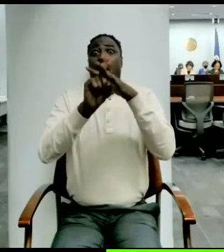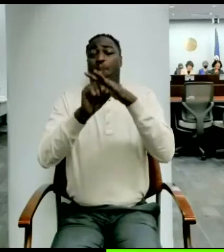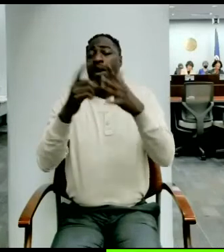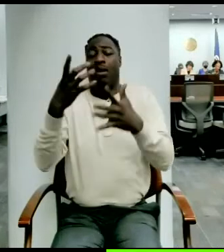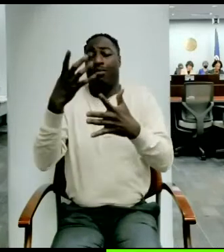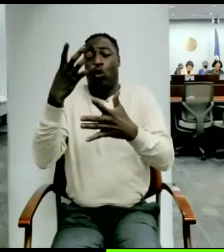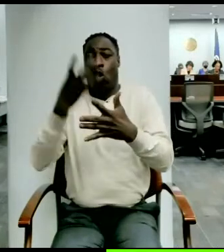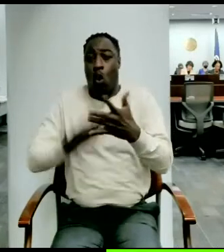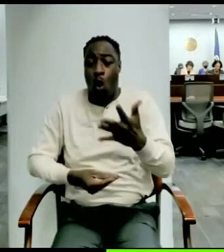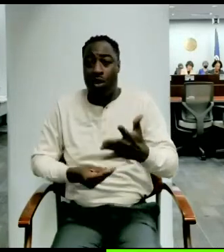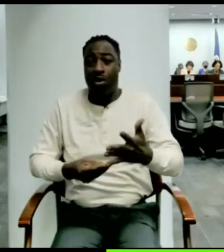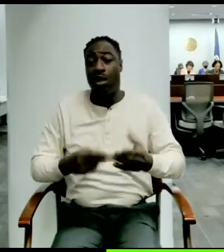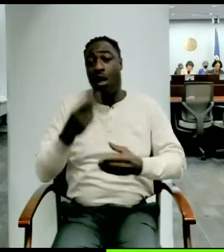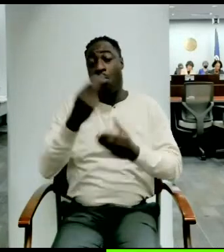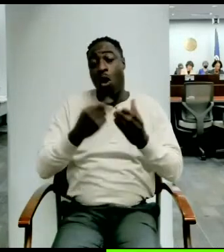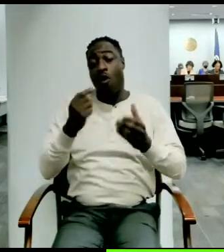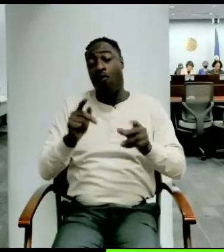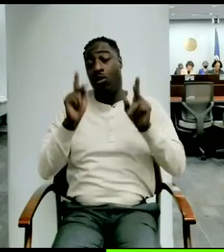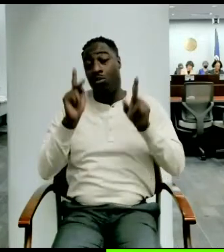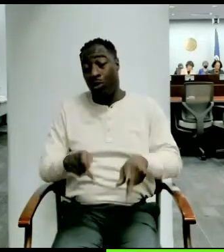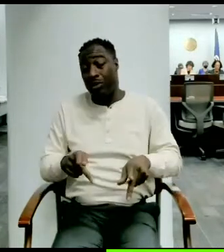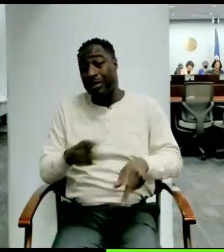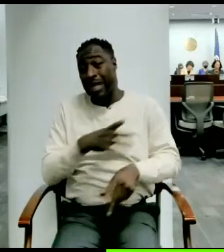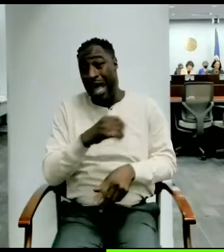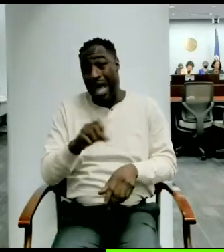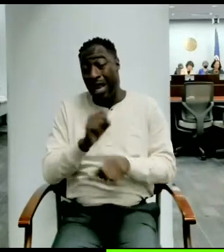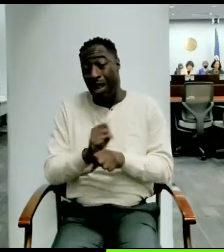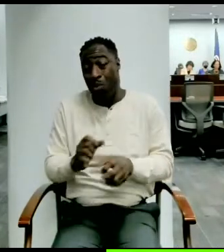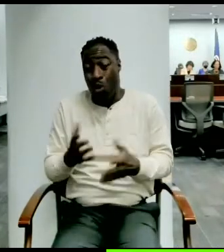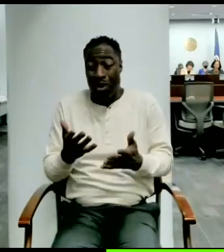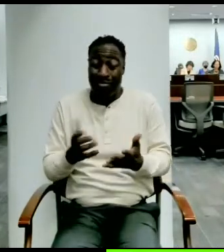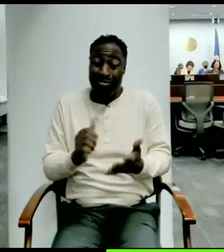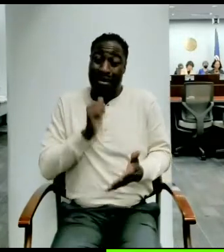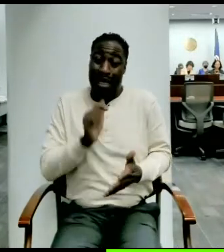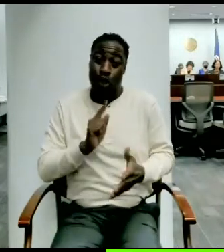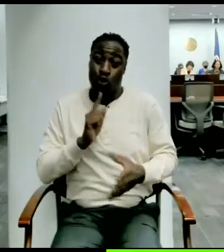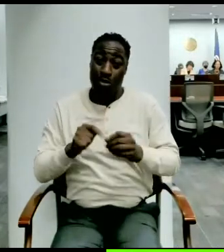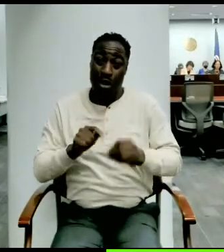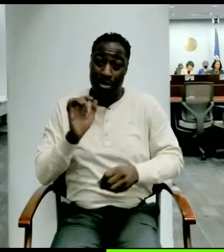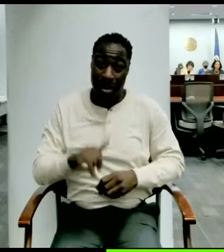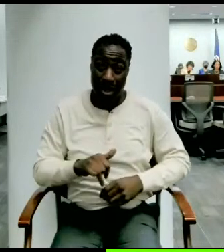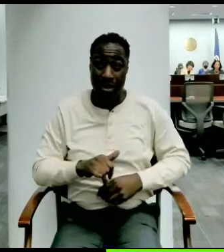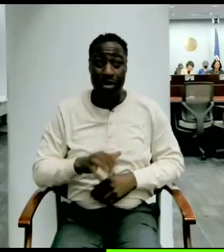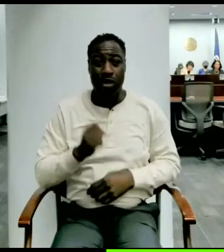for the individual and for the employer. So that interactive process becomes incredibly important